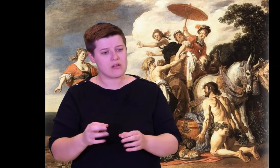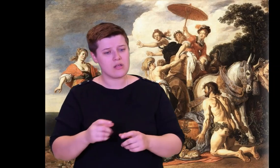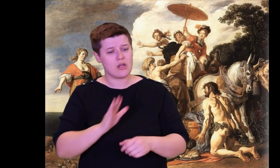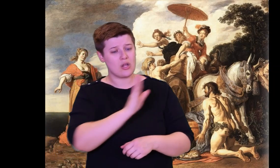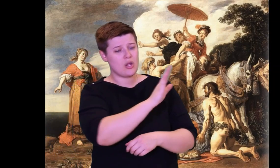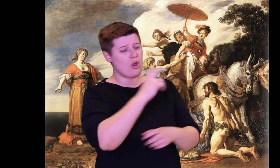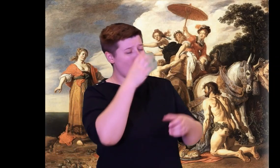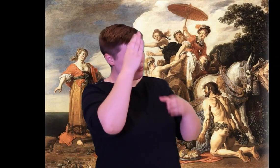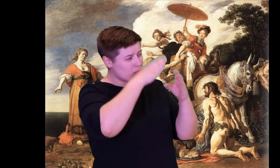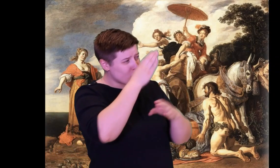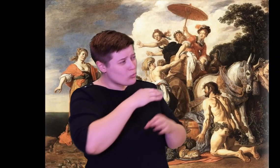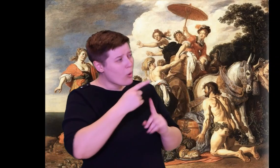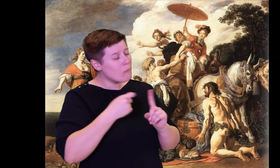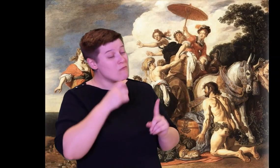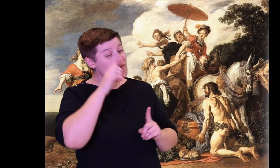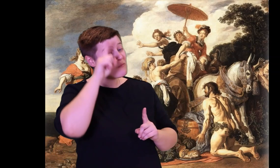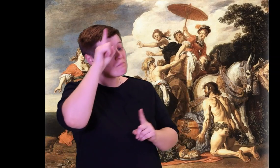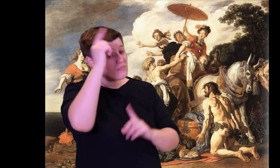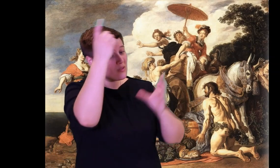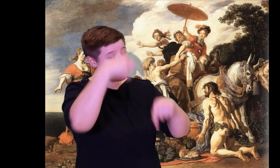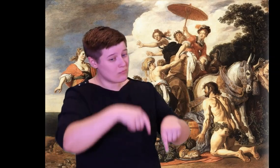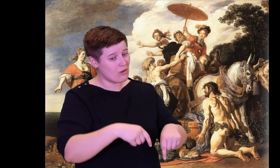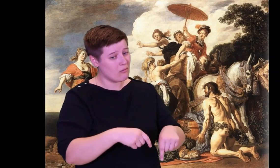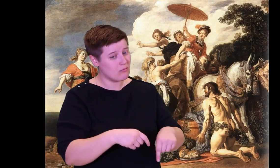Your troubles come from him, and you must bear them.